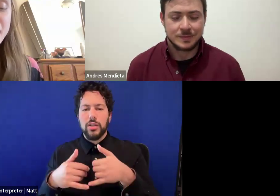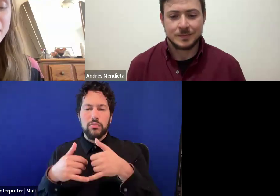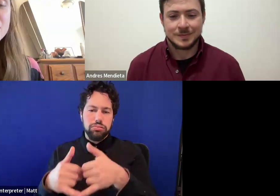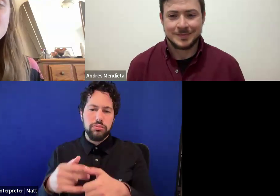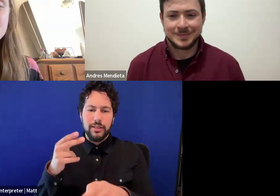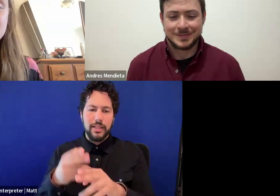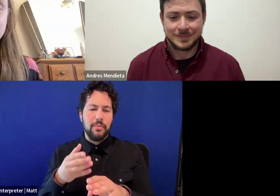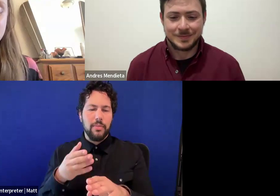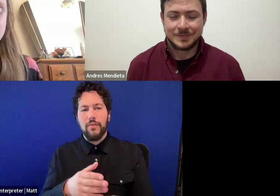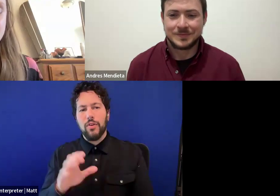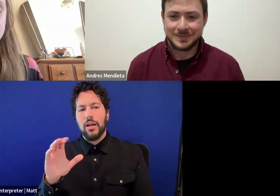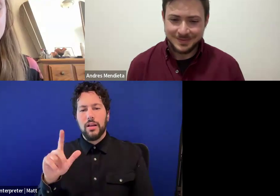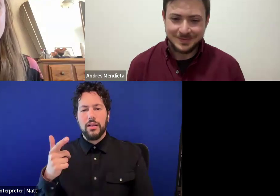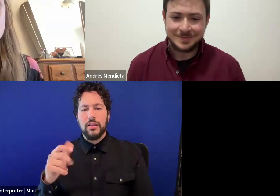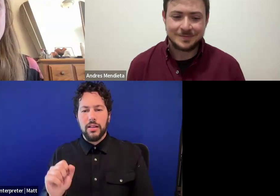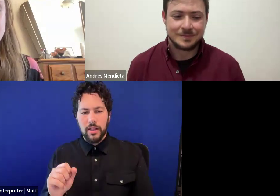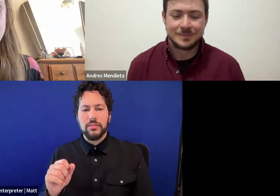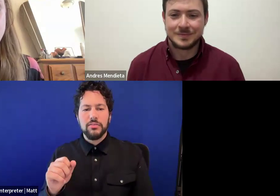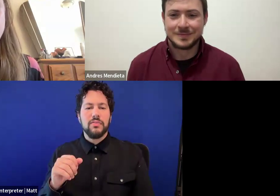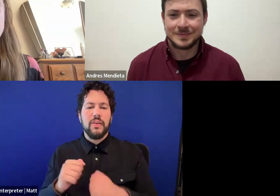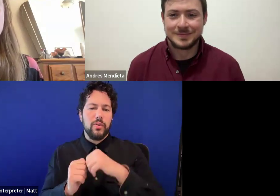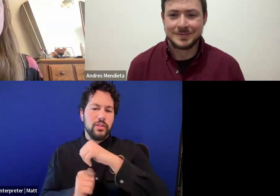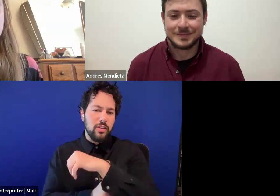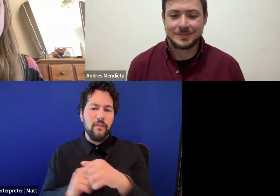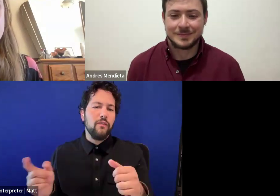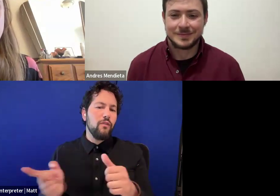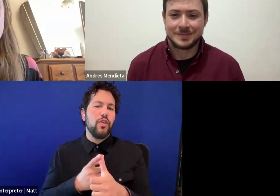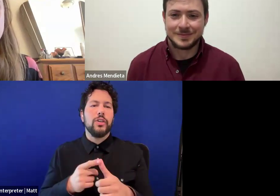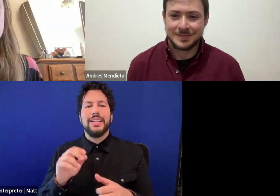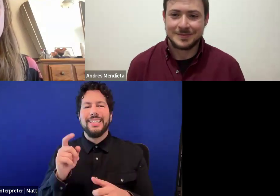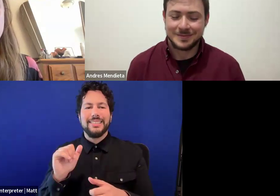I'm first Executive Director Martin Duberman, and partner Eli Zahl.